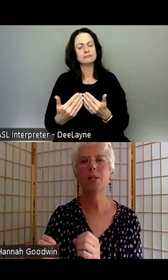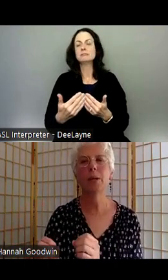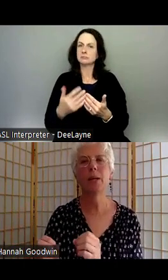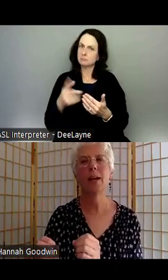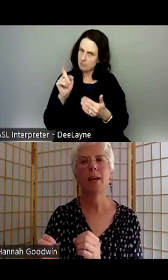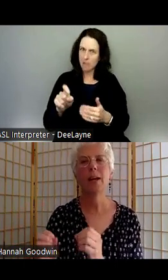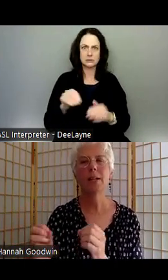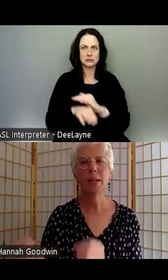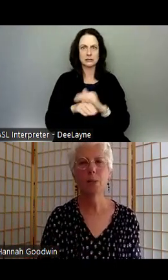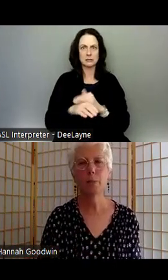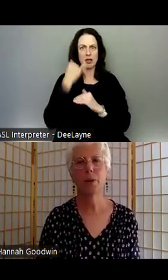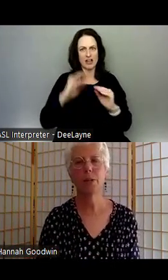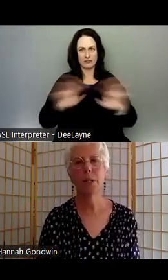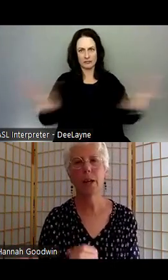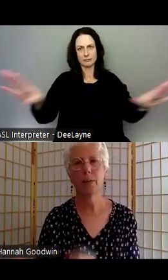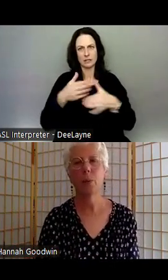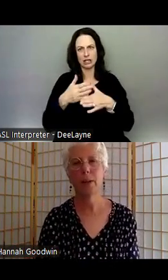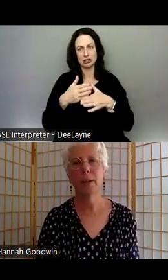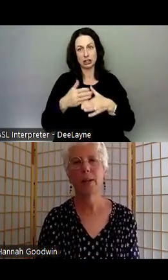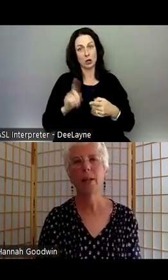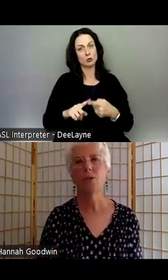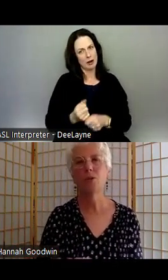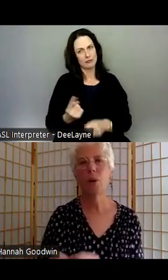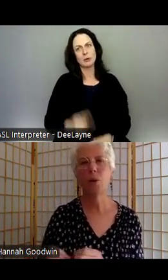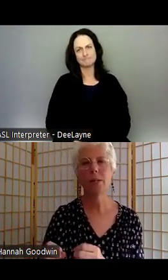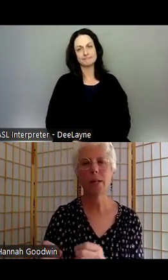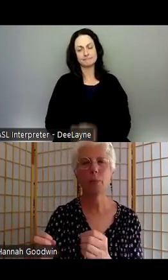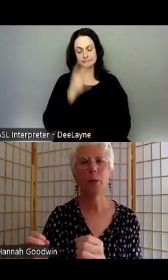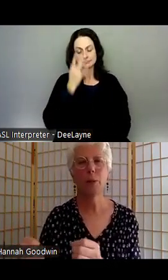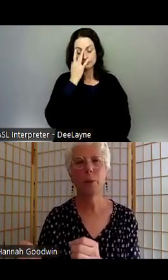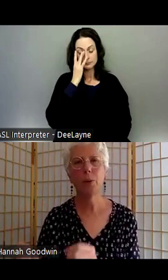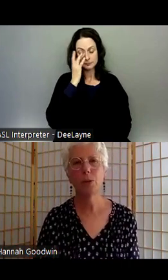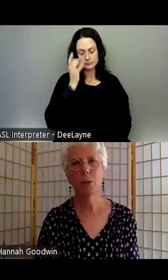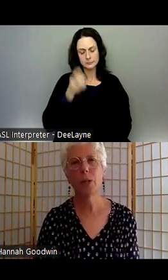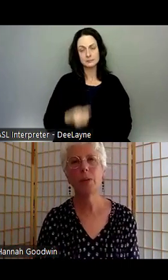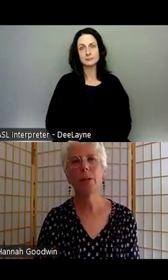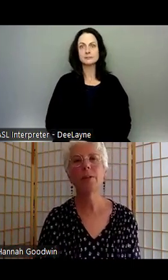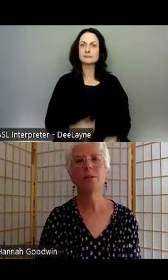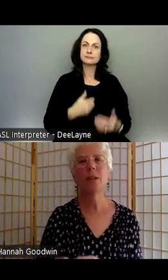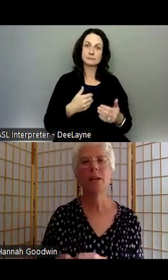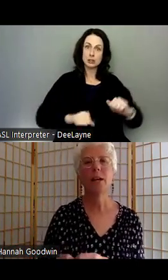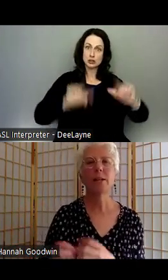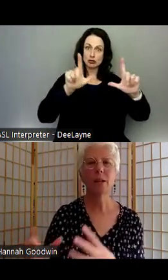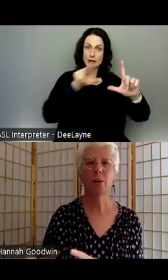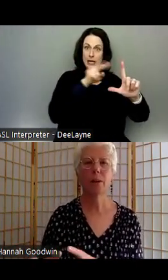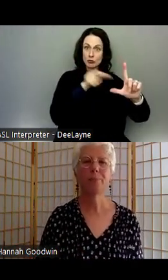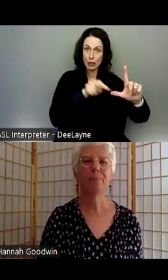it has to be accessible to everyone. So accessible to people who use screen readers, et cetera.